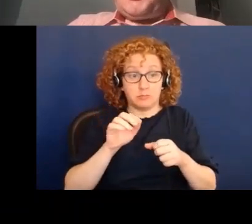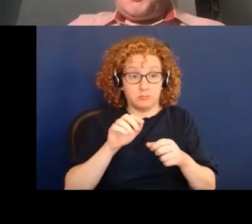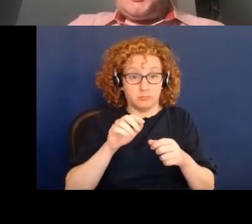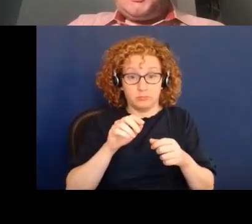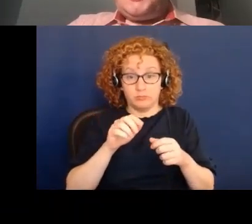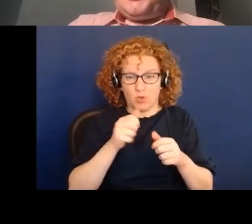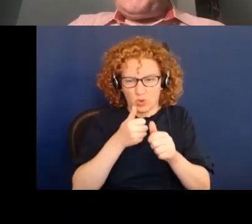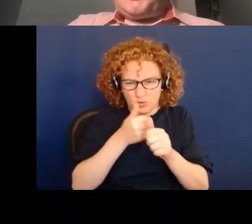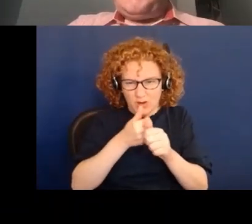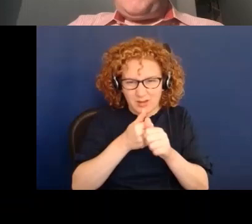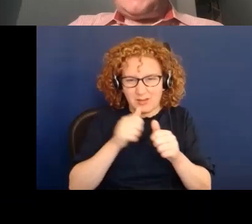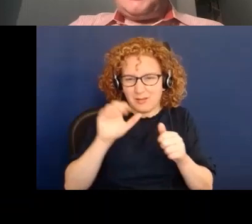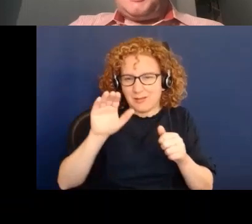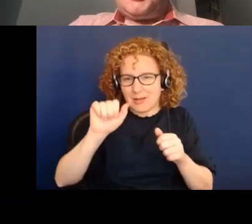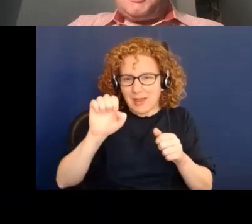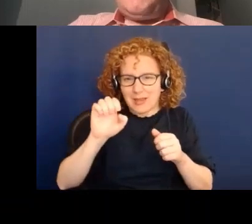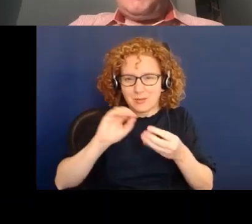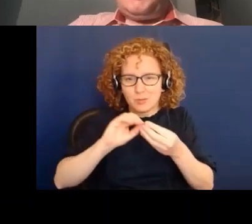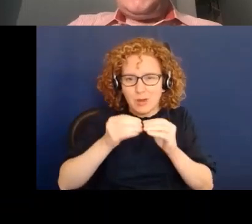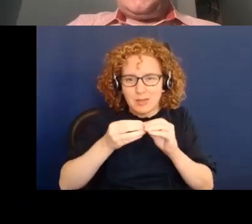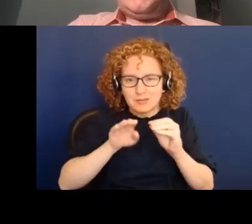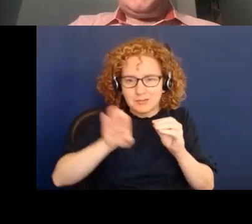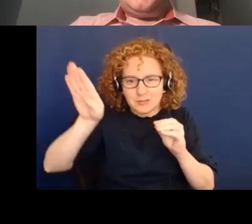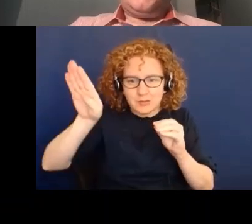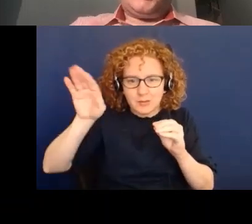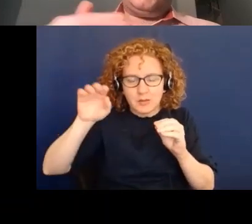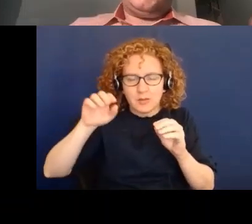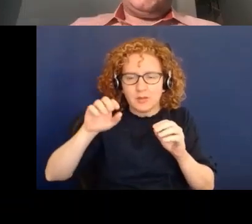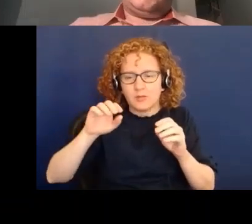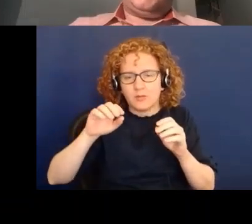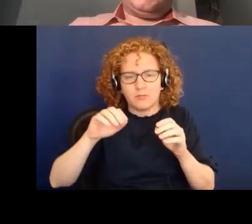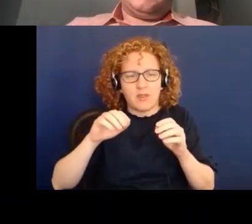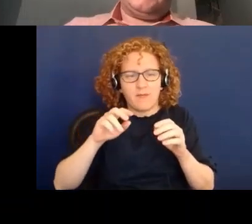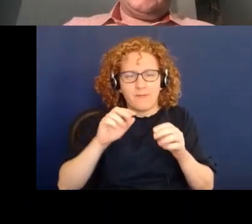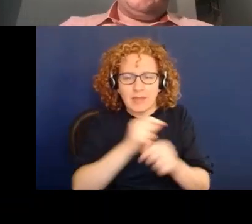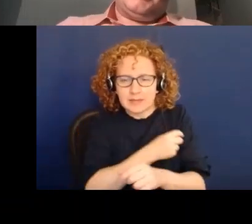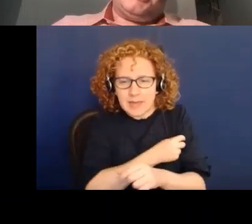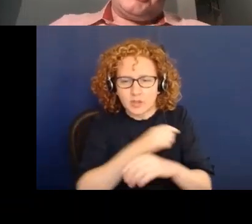sources, we're tracking vaccination levels and this sort of goes into them making a determination